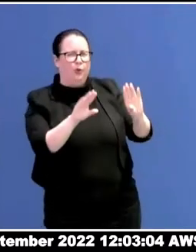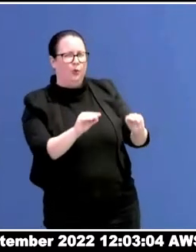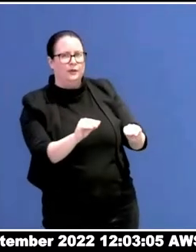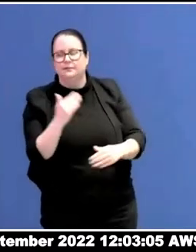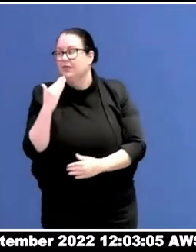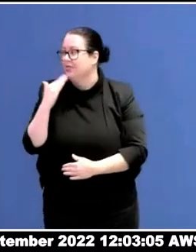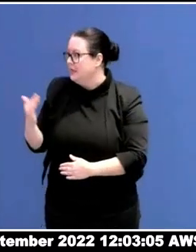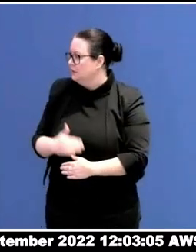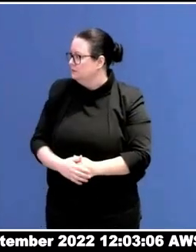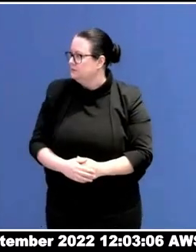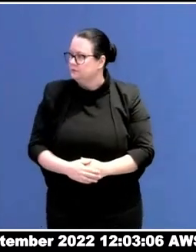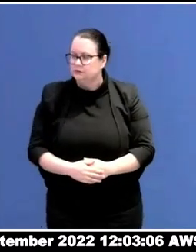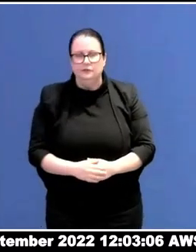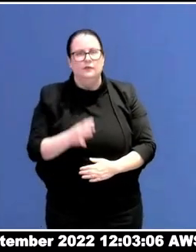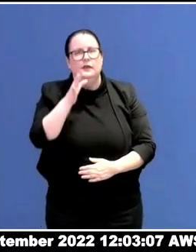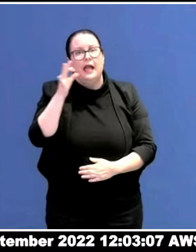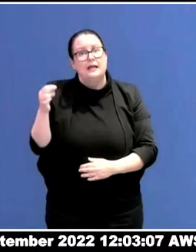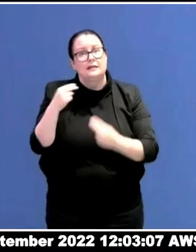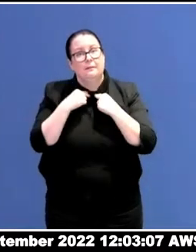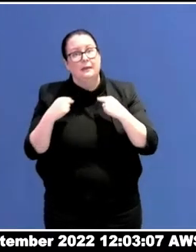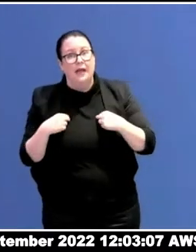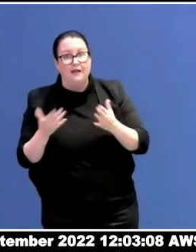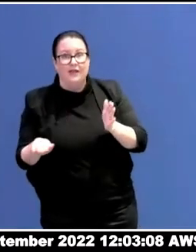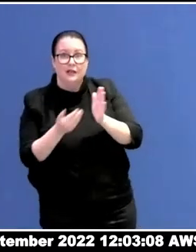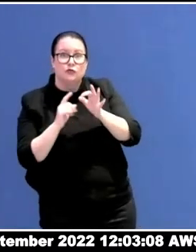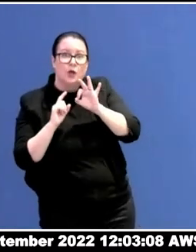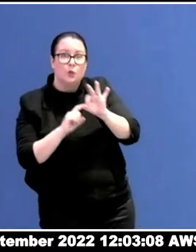I will just ask Ms McMahon if she has got further questions to put to you.